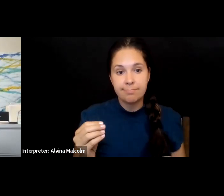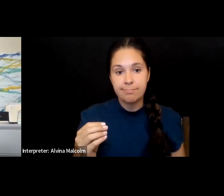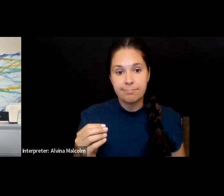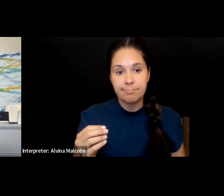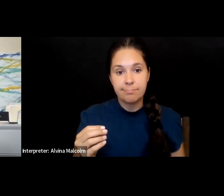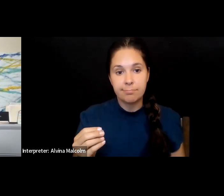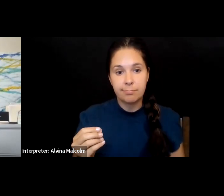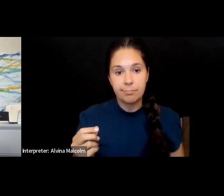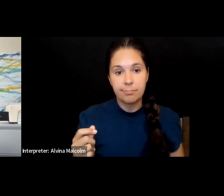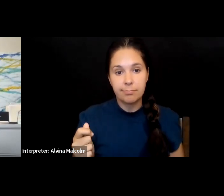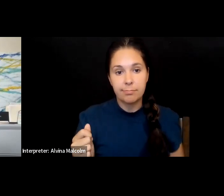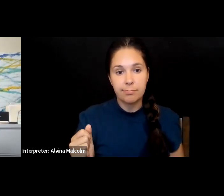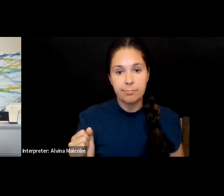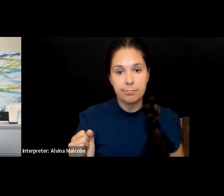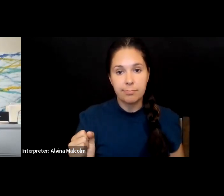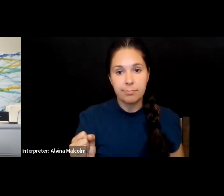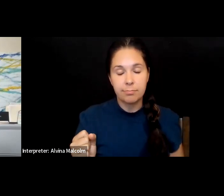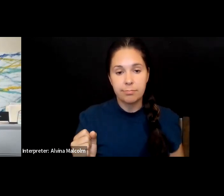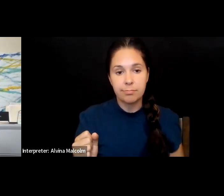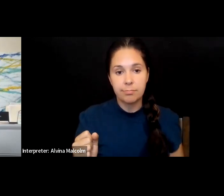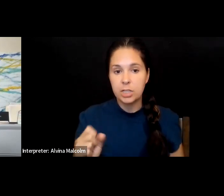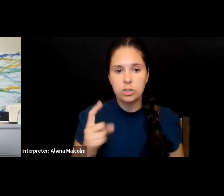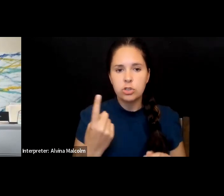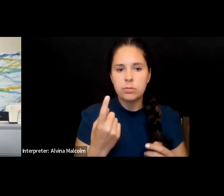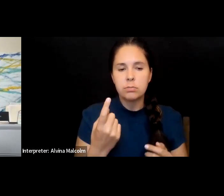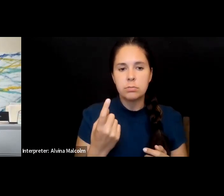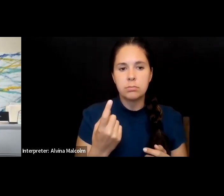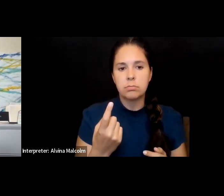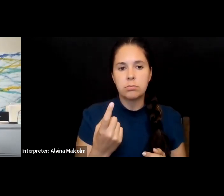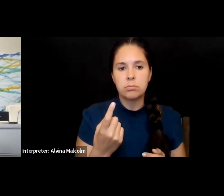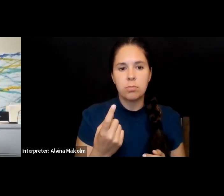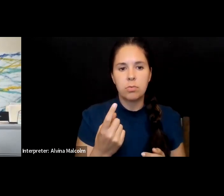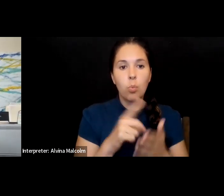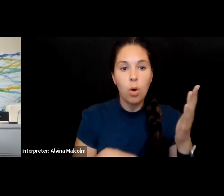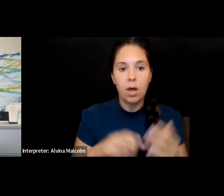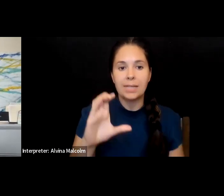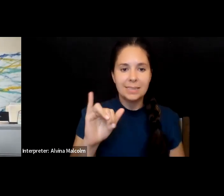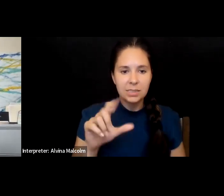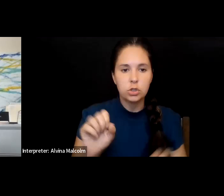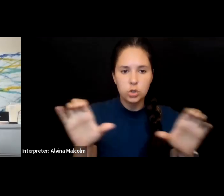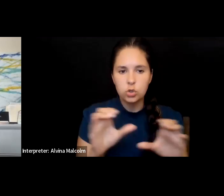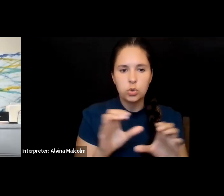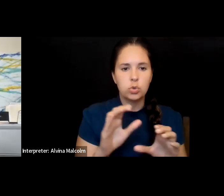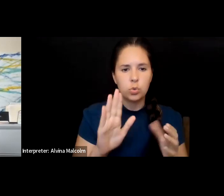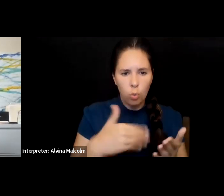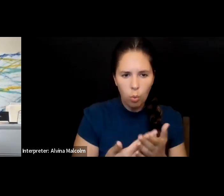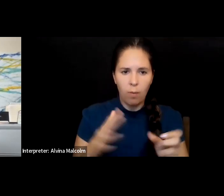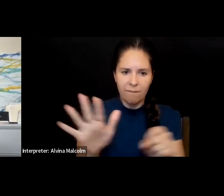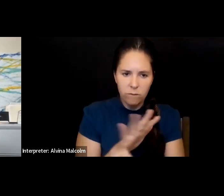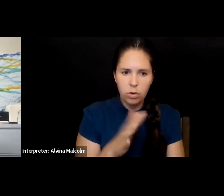not ever thought of, like communication